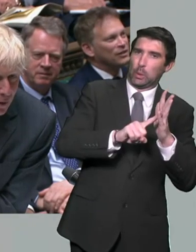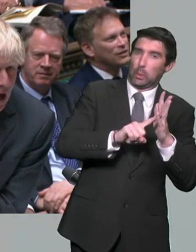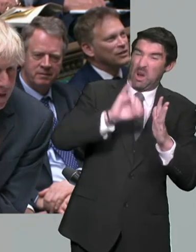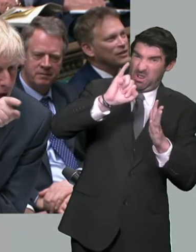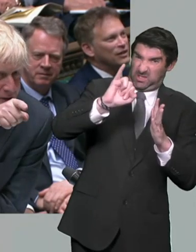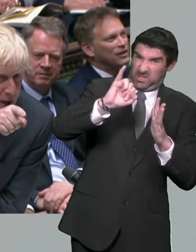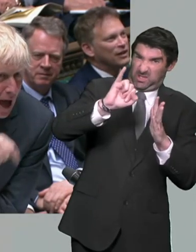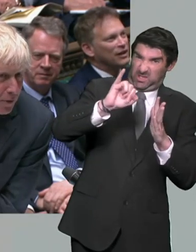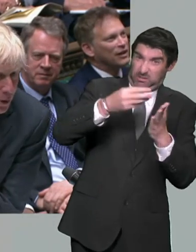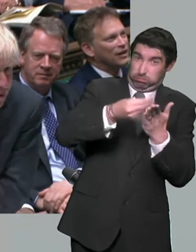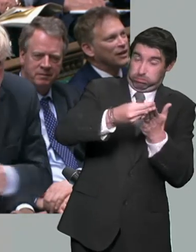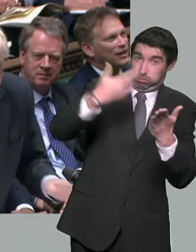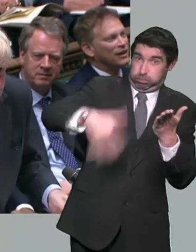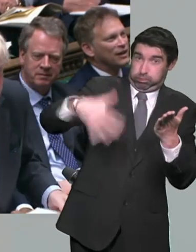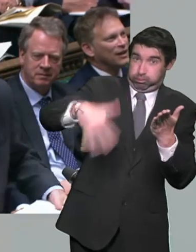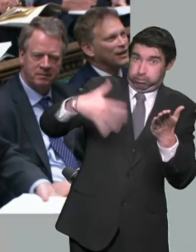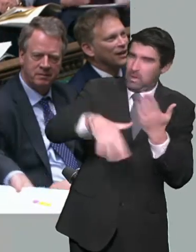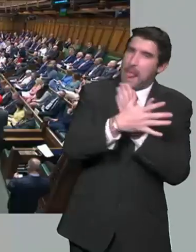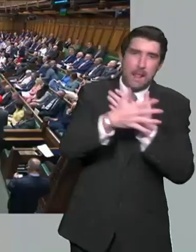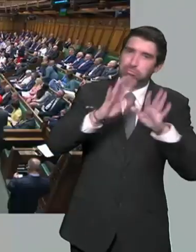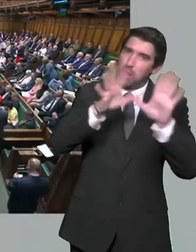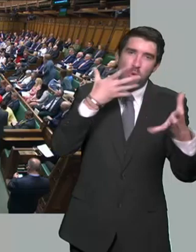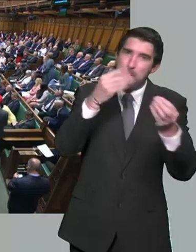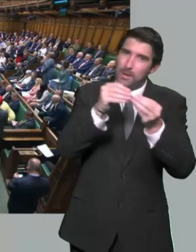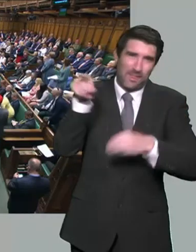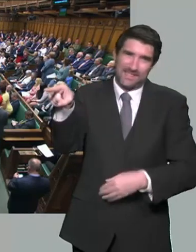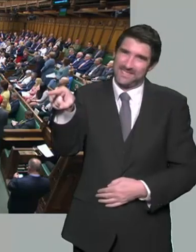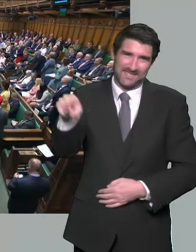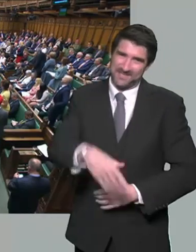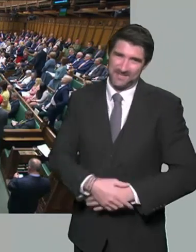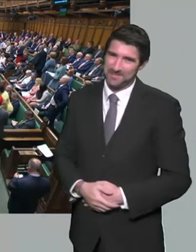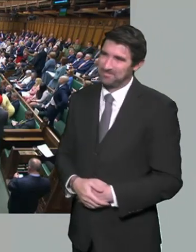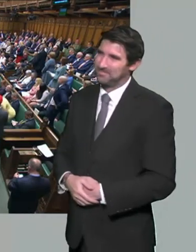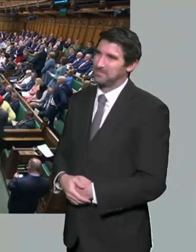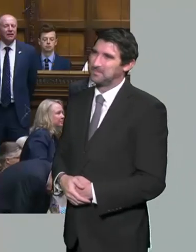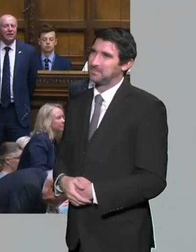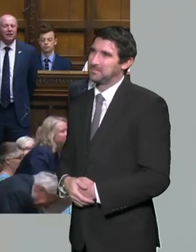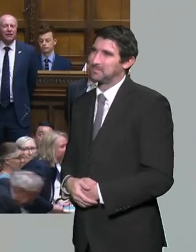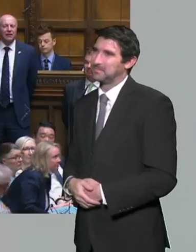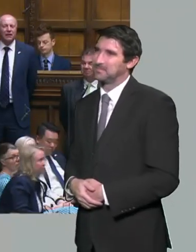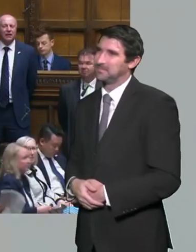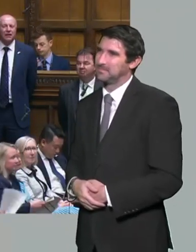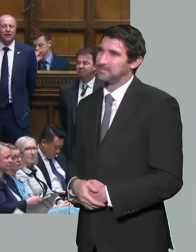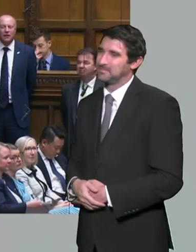They do not say that on the doorstep. Henry Smith (Crawley) (Con) Q6.